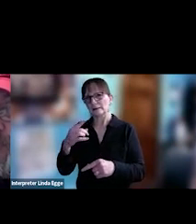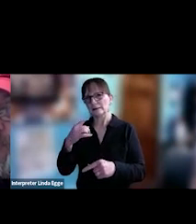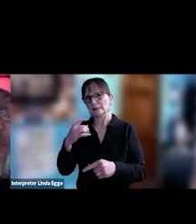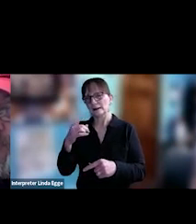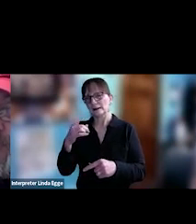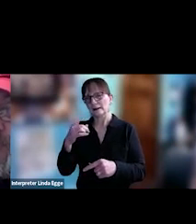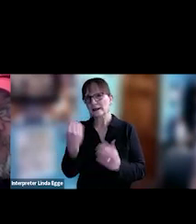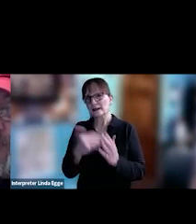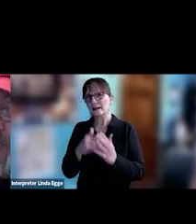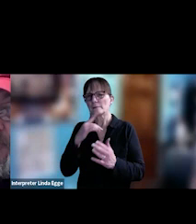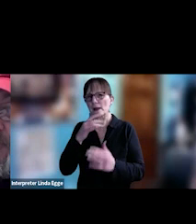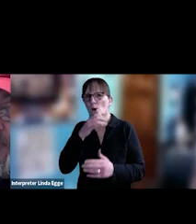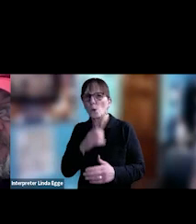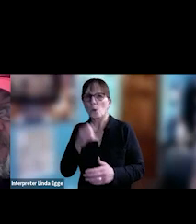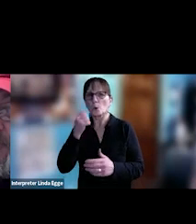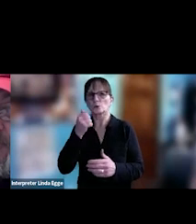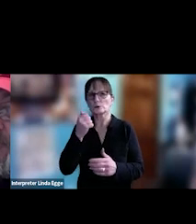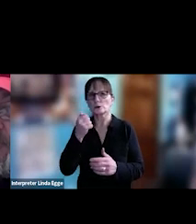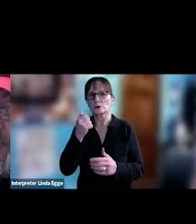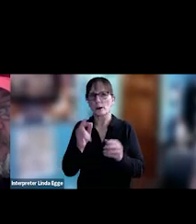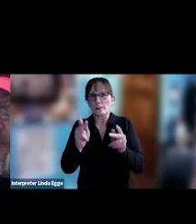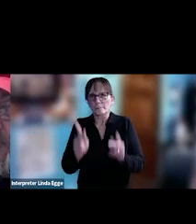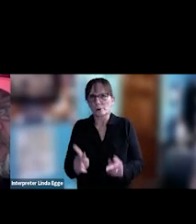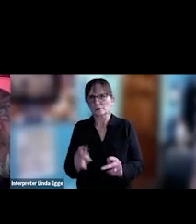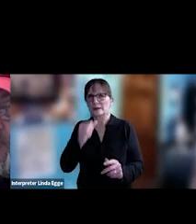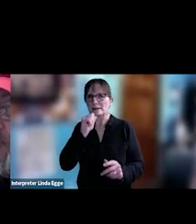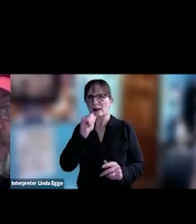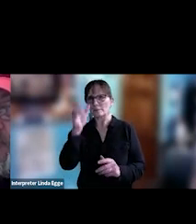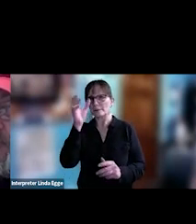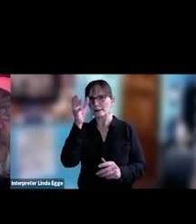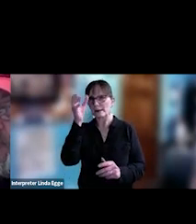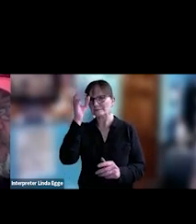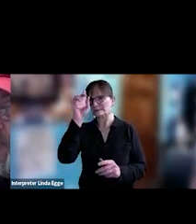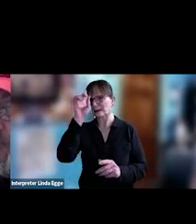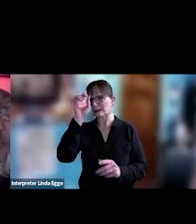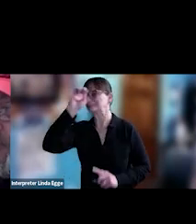being an older individual and not being as smart as, although I wouldn't put it that way,